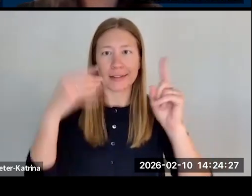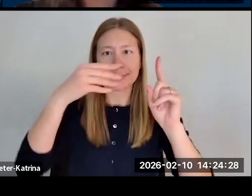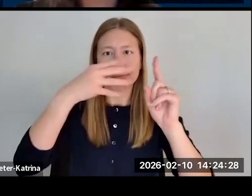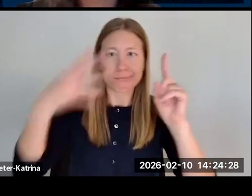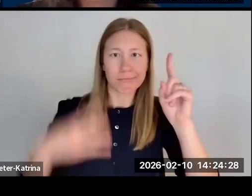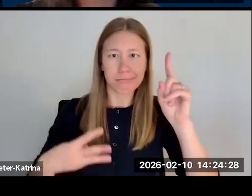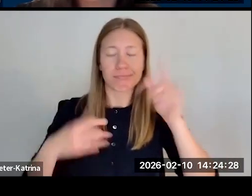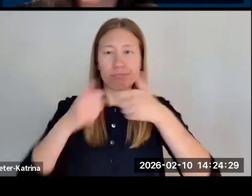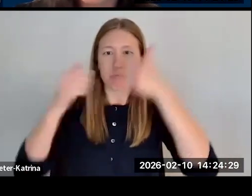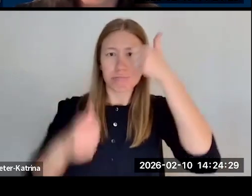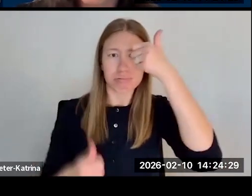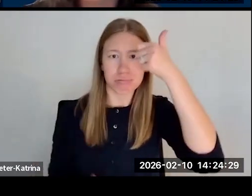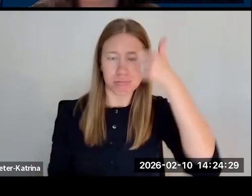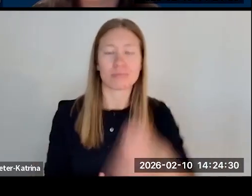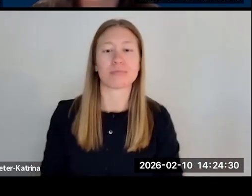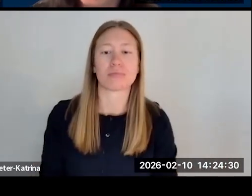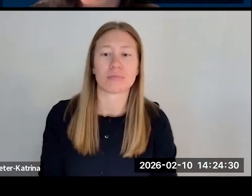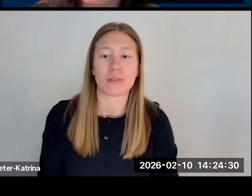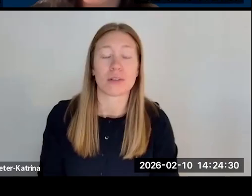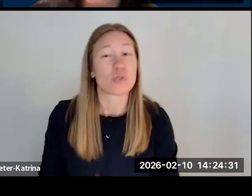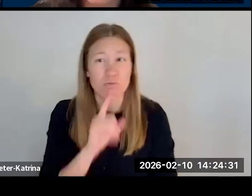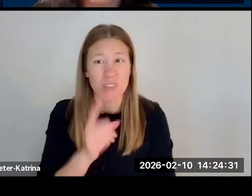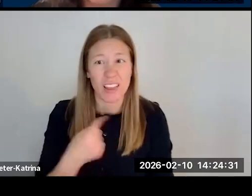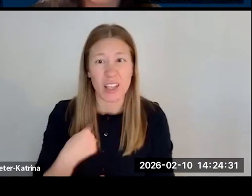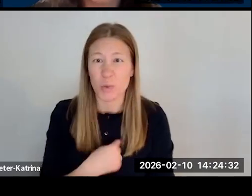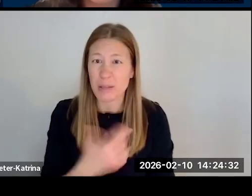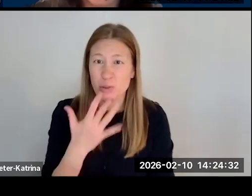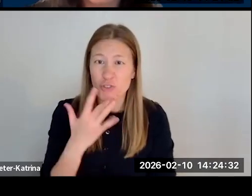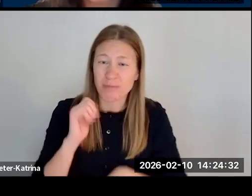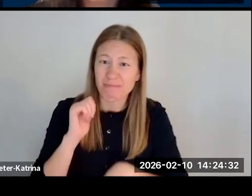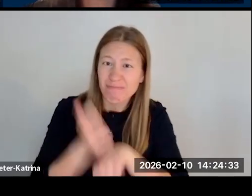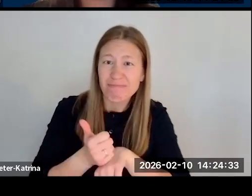So essentially we wanna have a clear ascending order in place.